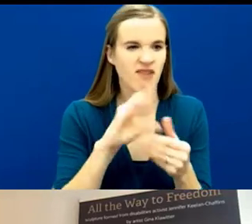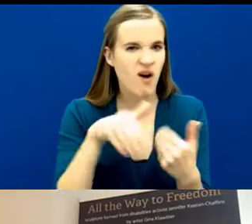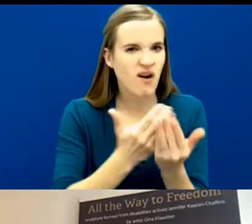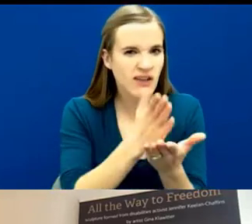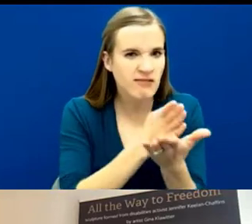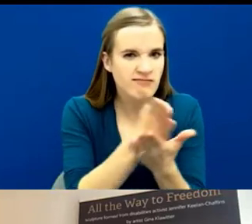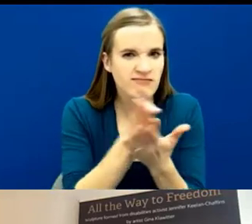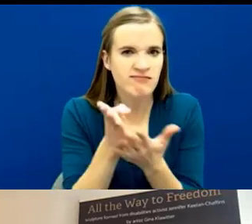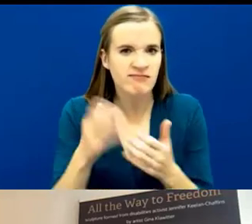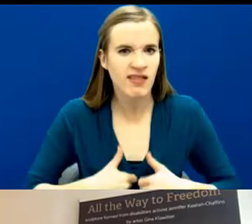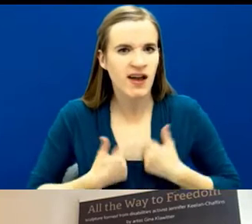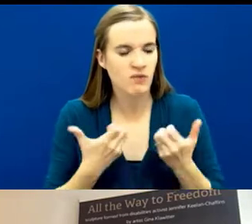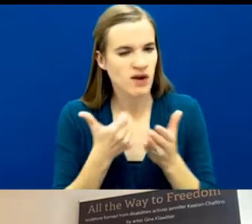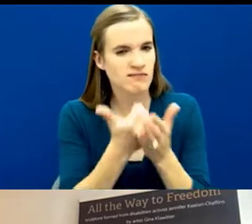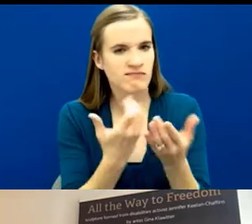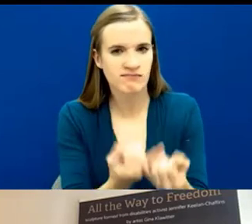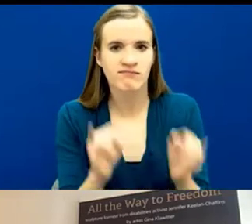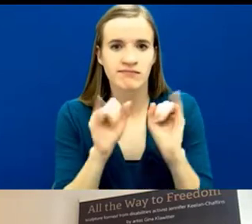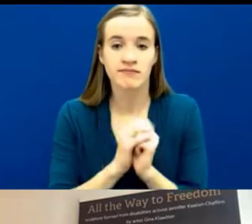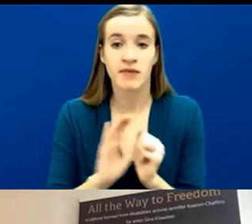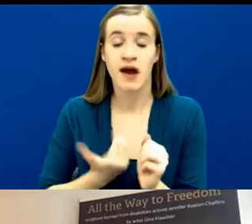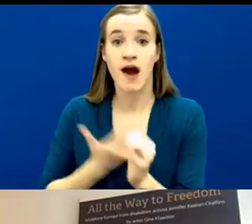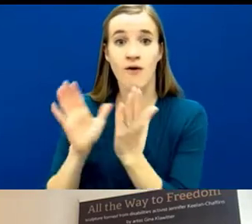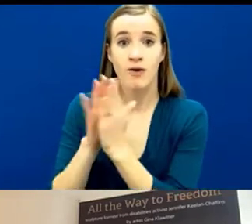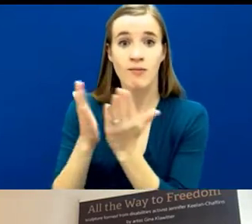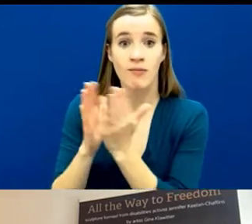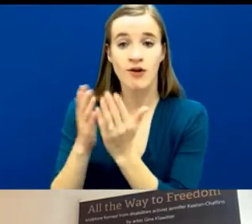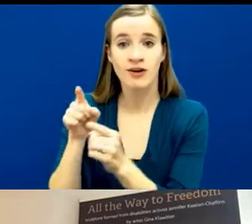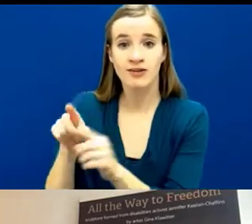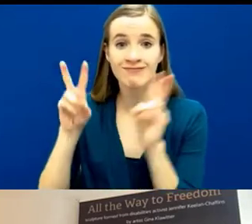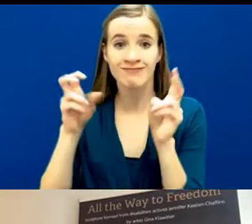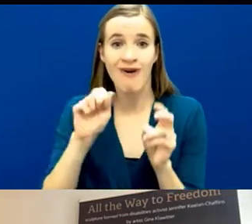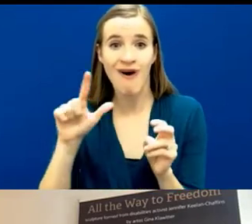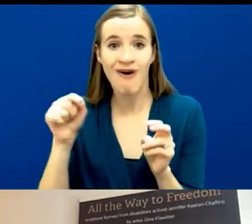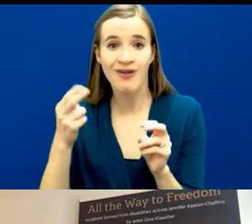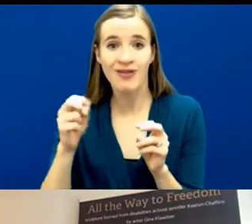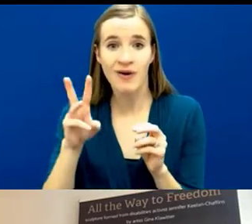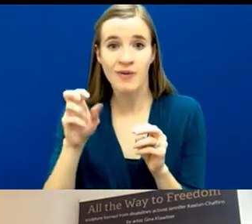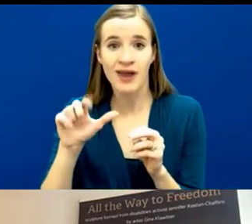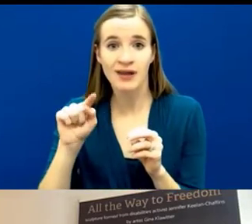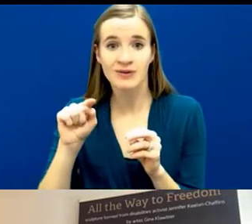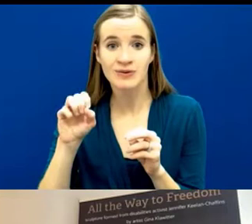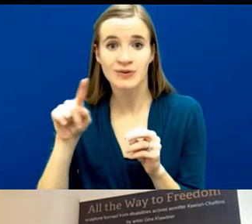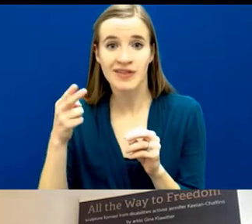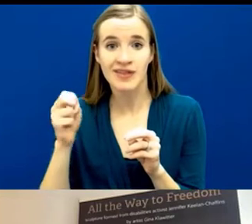love the book "All the Way to the Top" and the message of using your voice. One